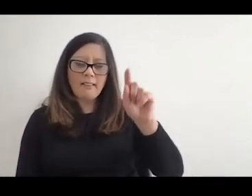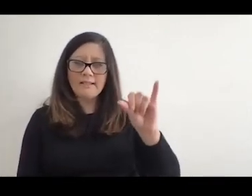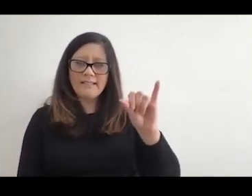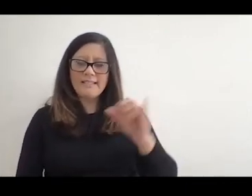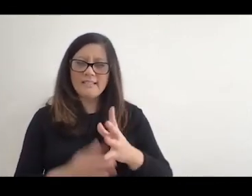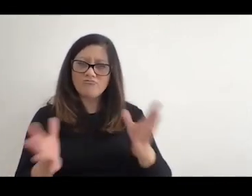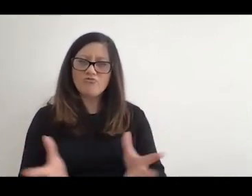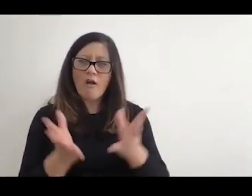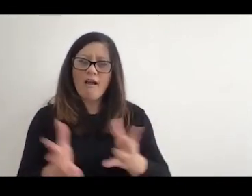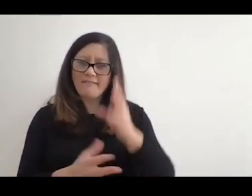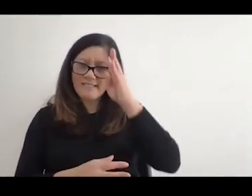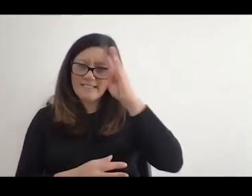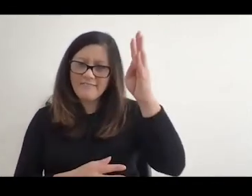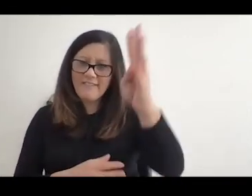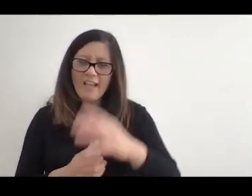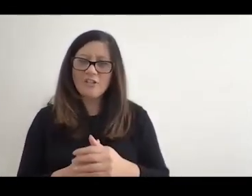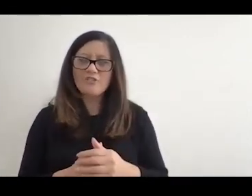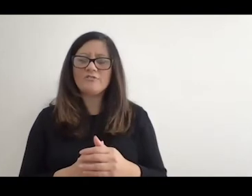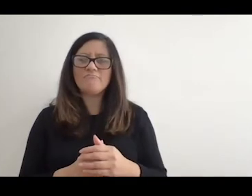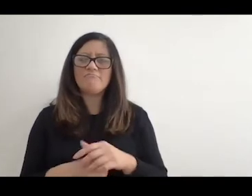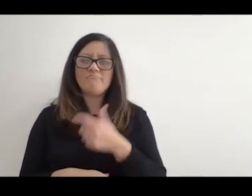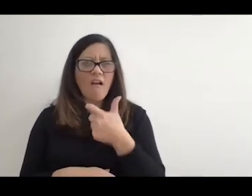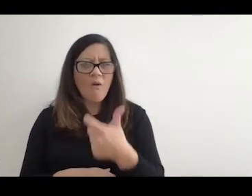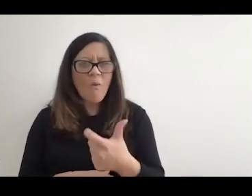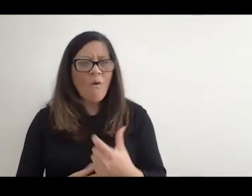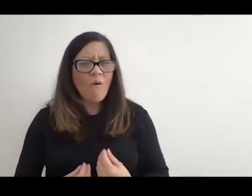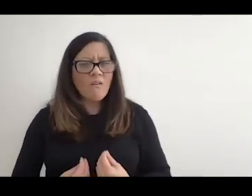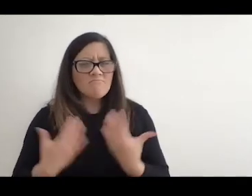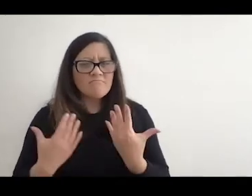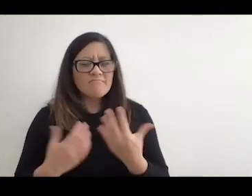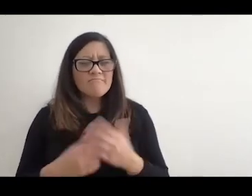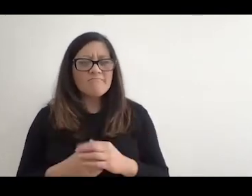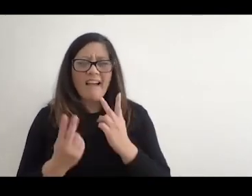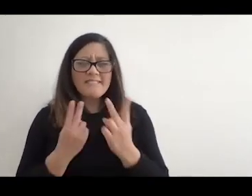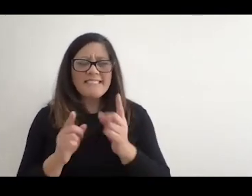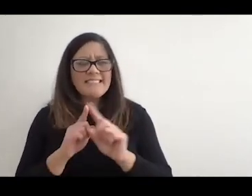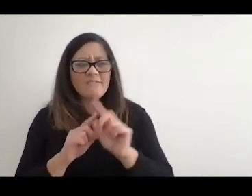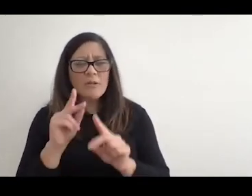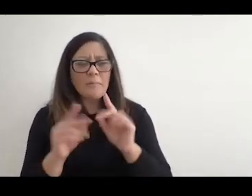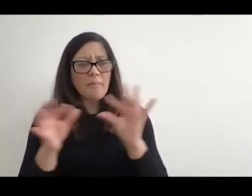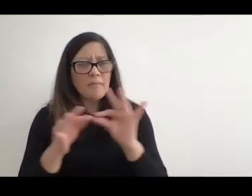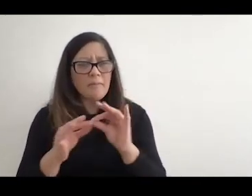You know, different people say it in different ways, but it's true.